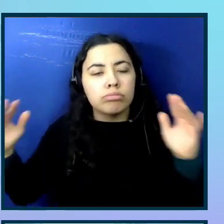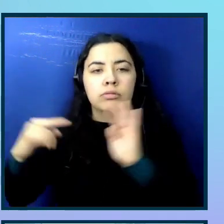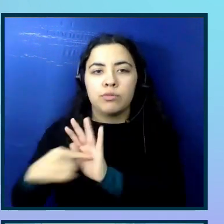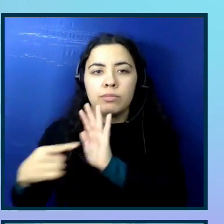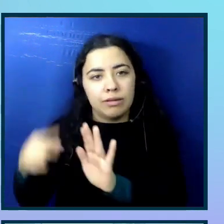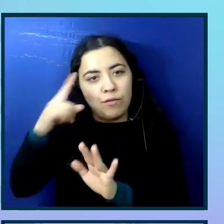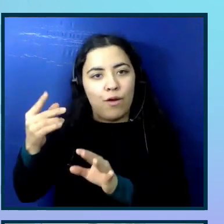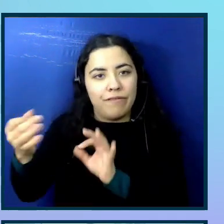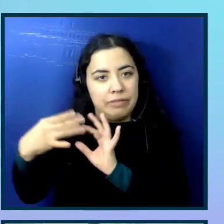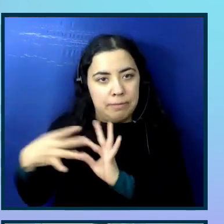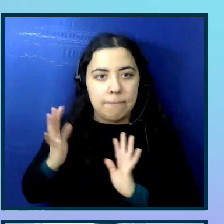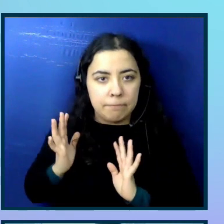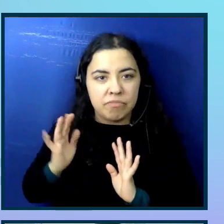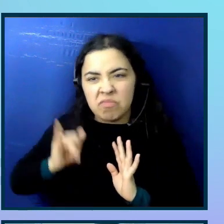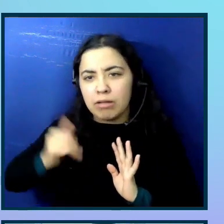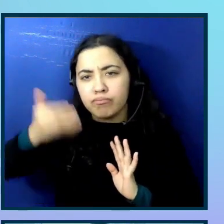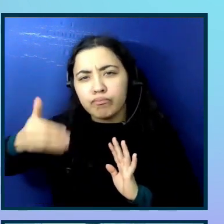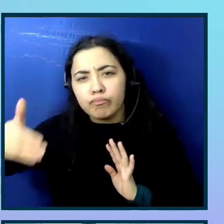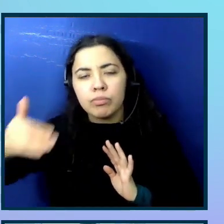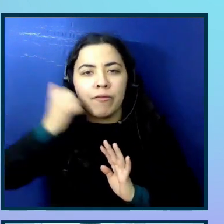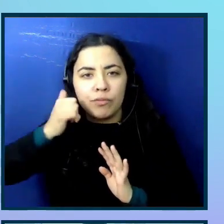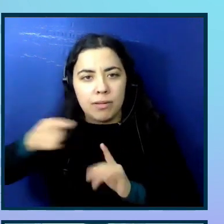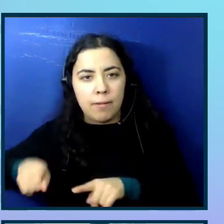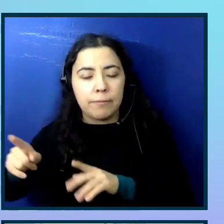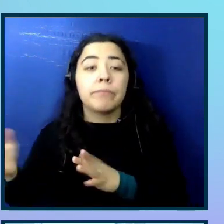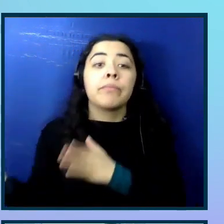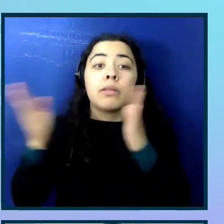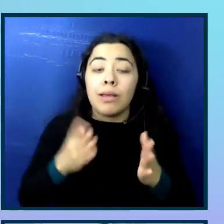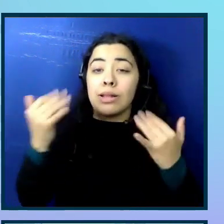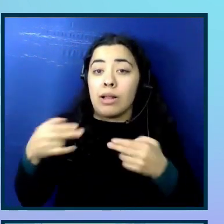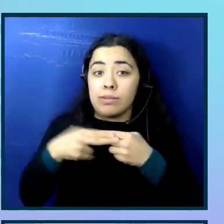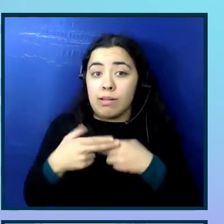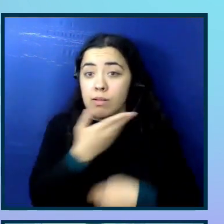And I have on the current slide, a diagram that is just sort of laying out